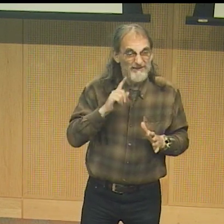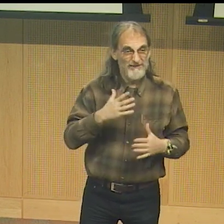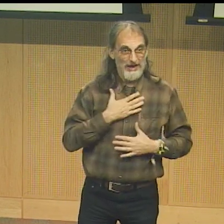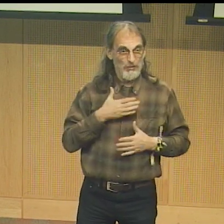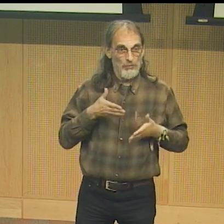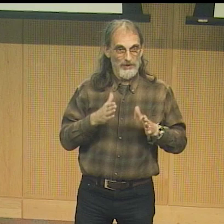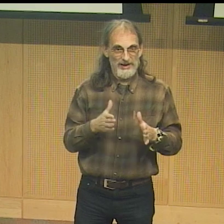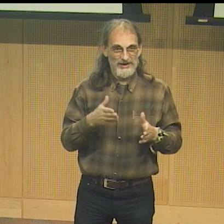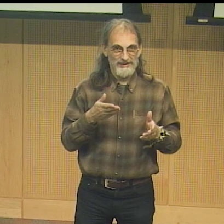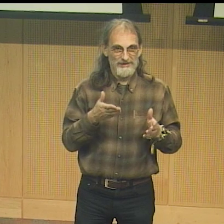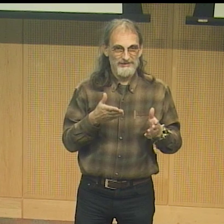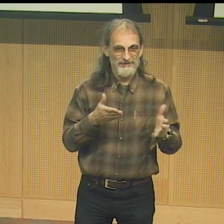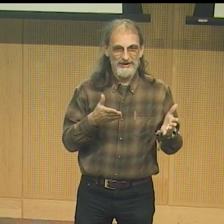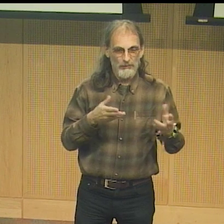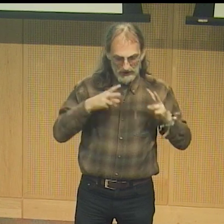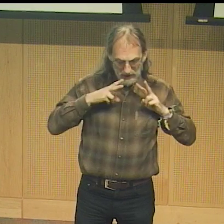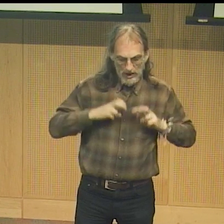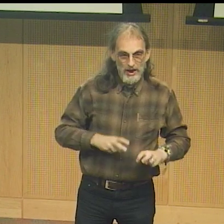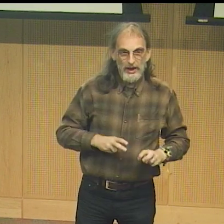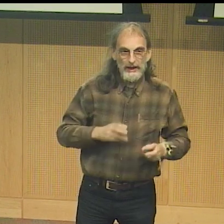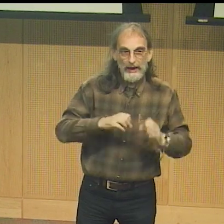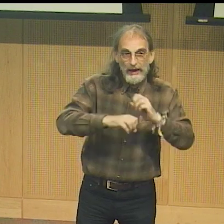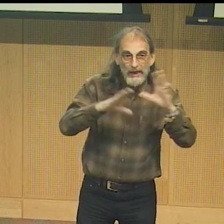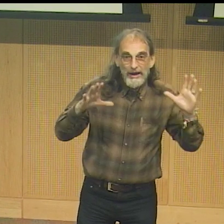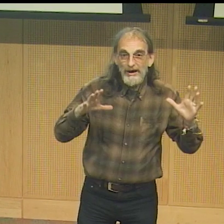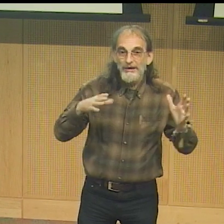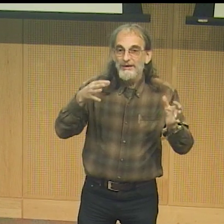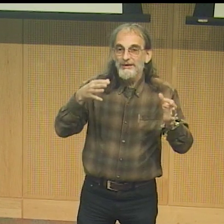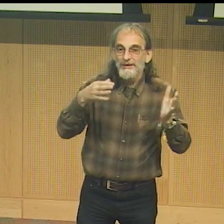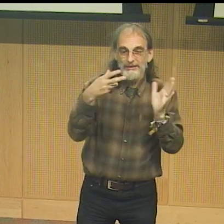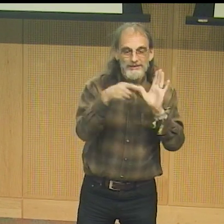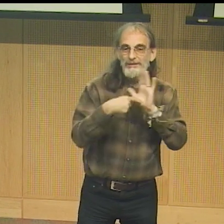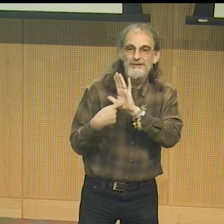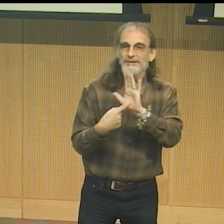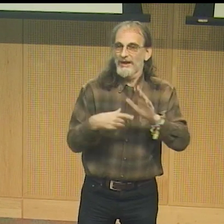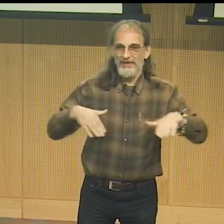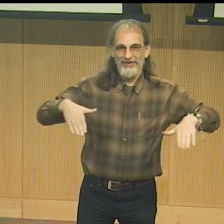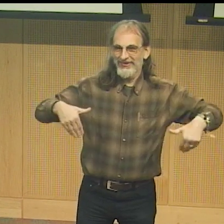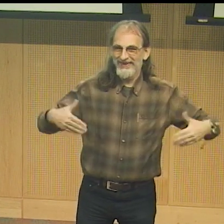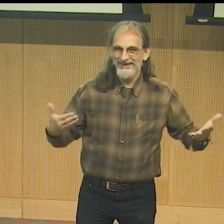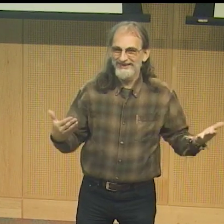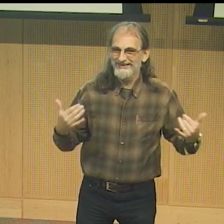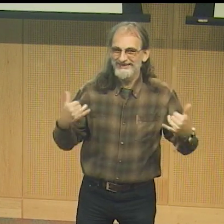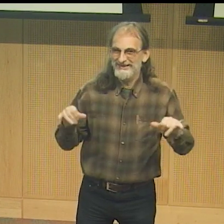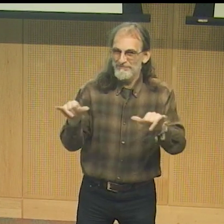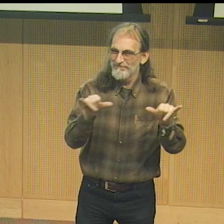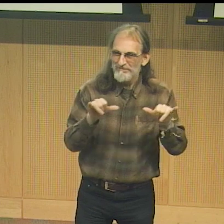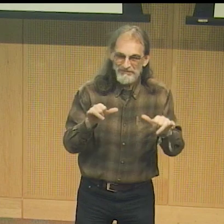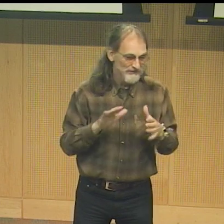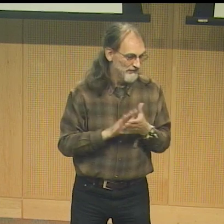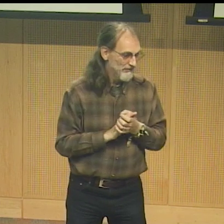Do we have a clear vision and a model of what our Deaf services would be ideally?